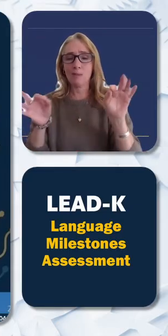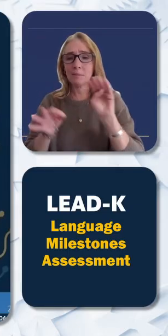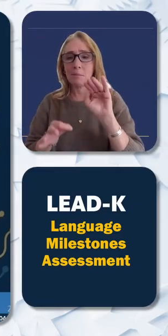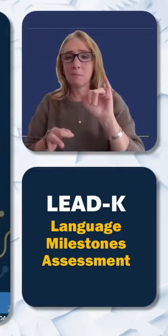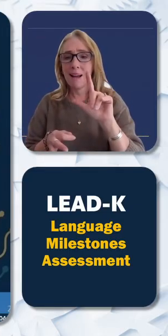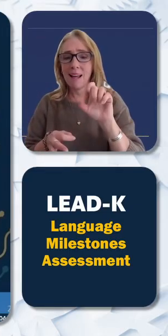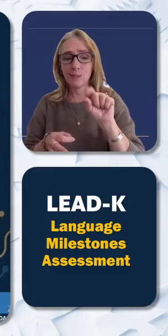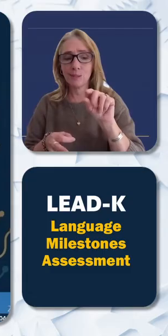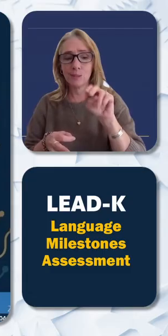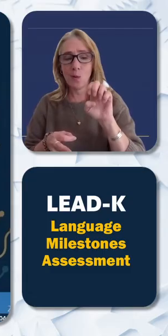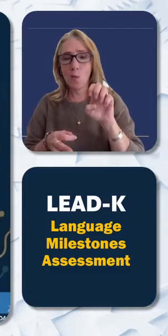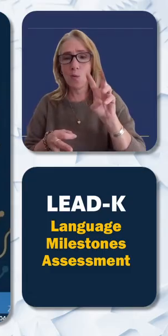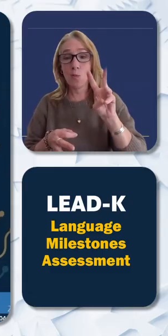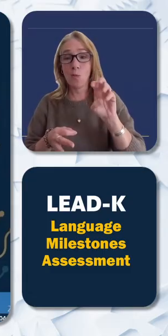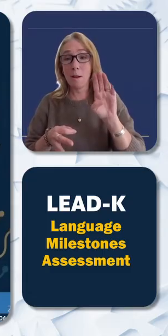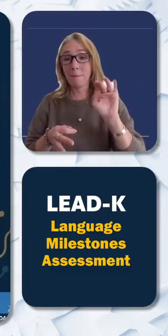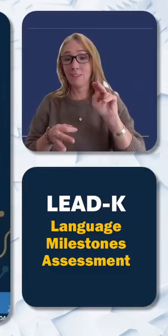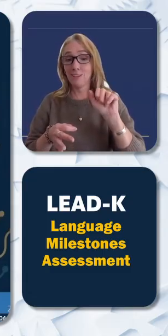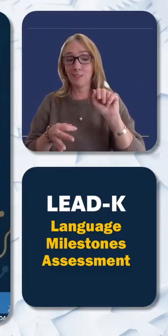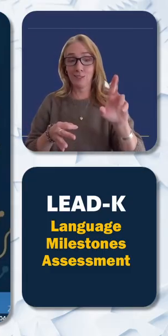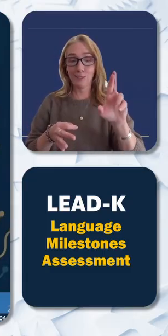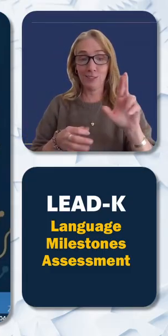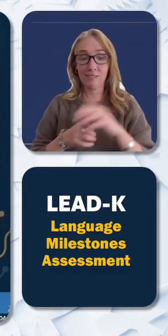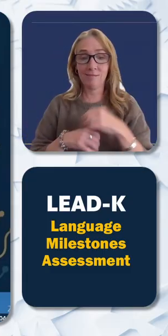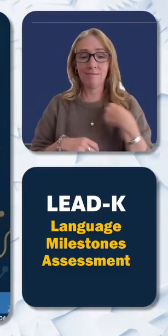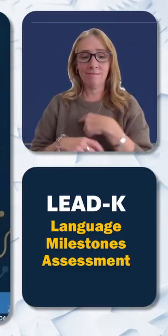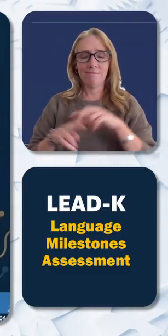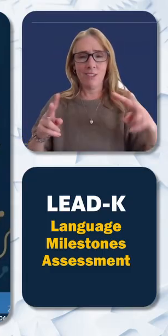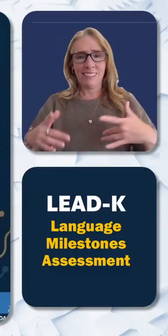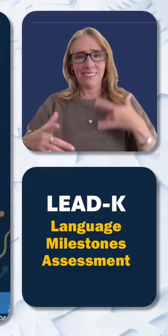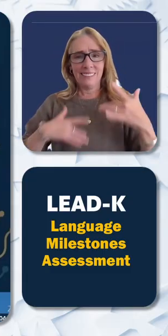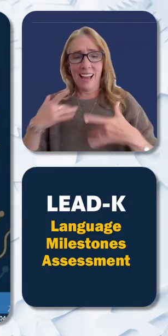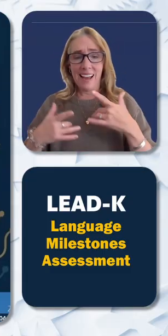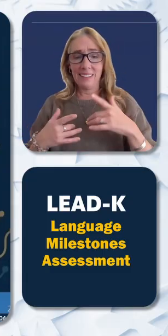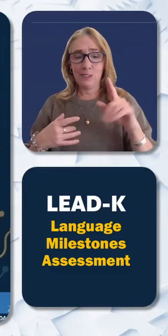the CDE LEAD-K Language Milestones webinar.